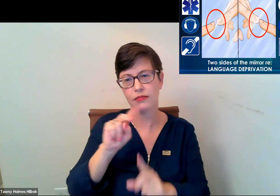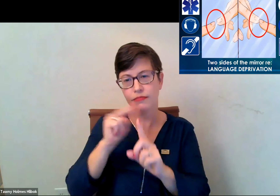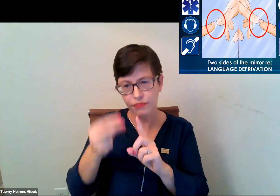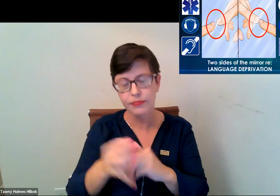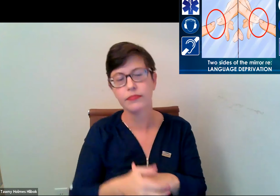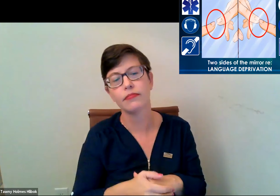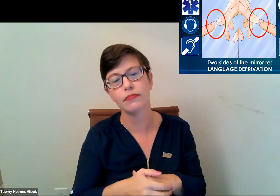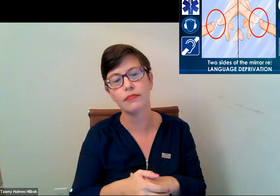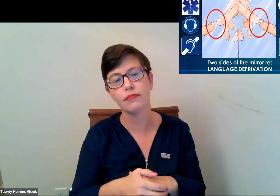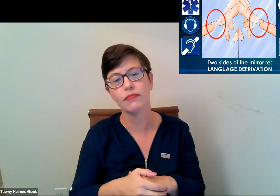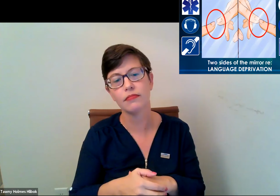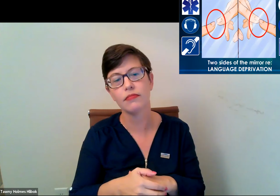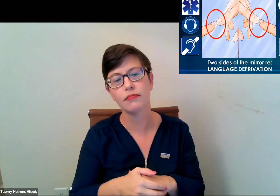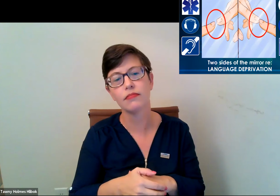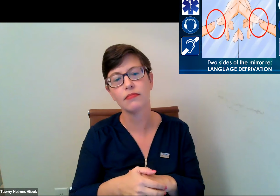To up theoretical point of view.